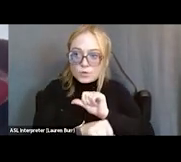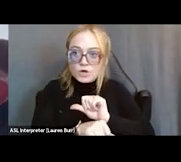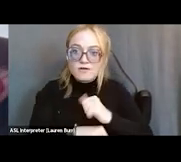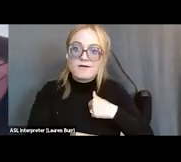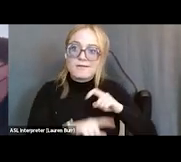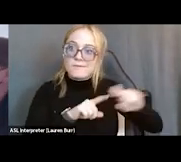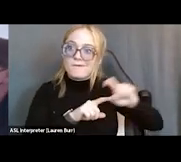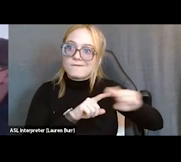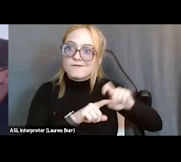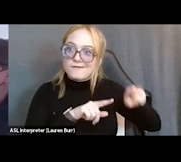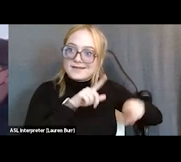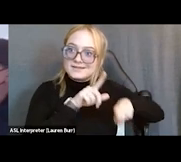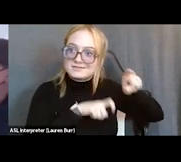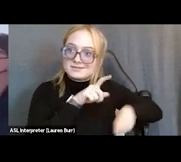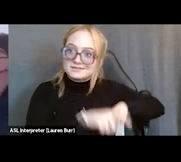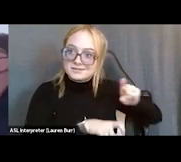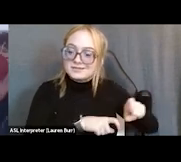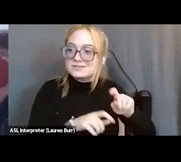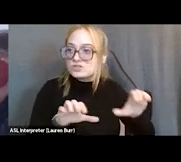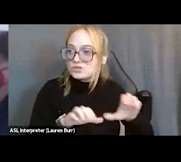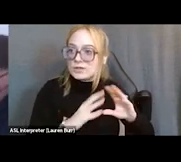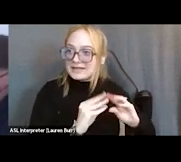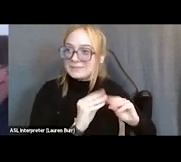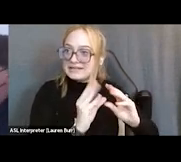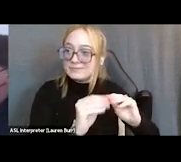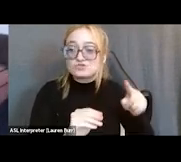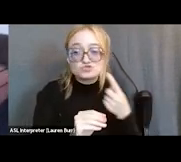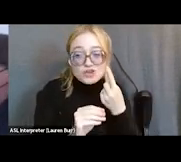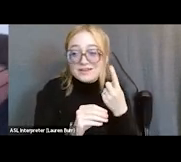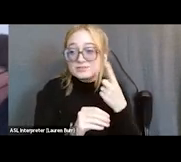and asking you all the questions and doing all the meeting just to get the application done?